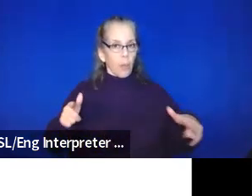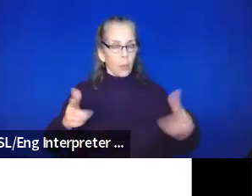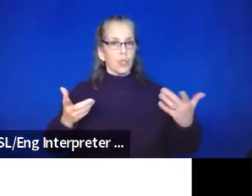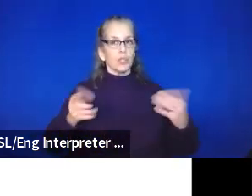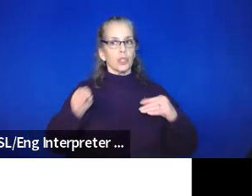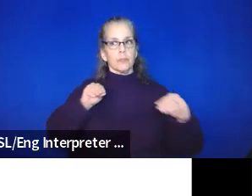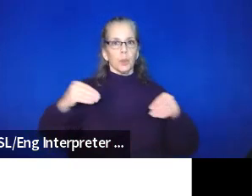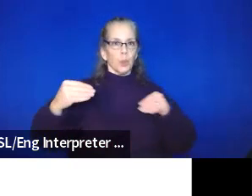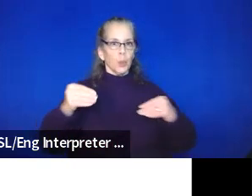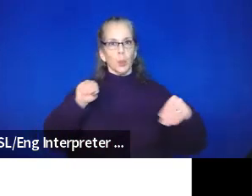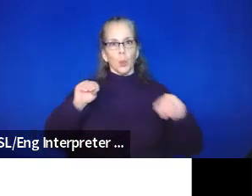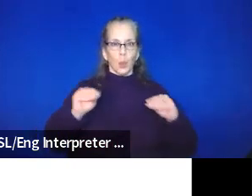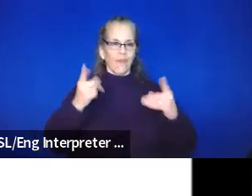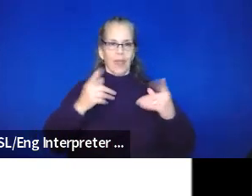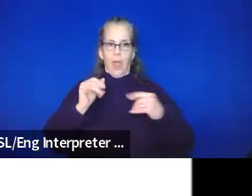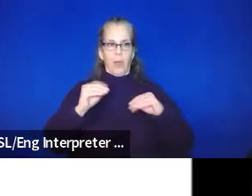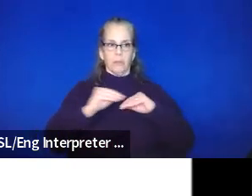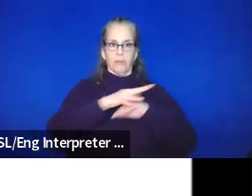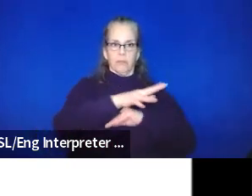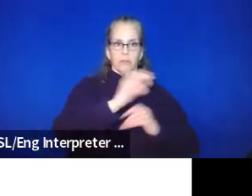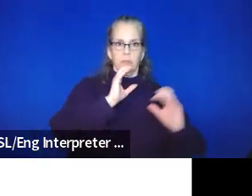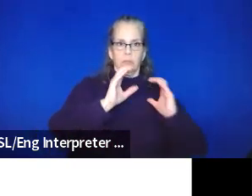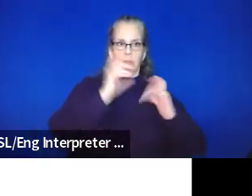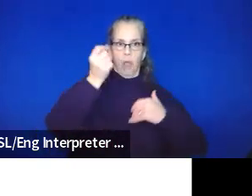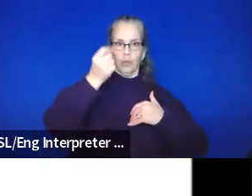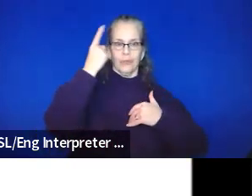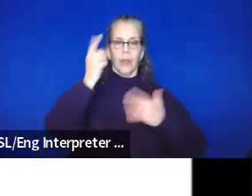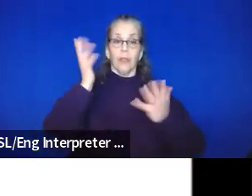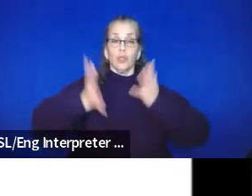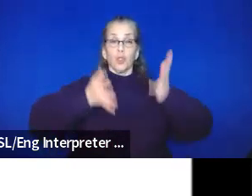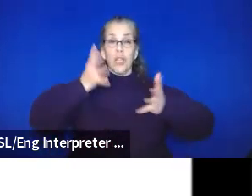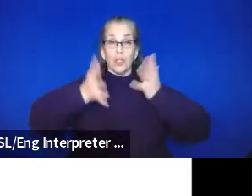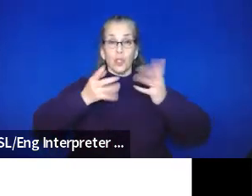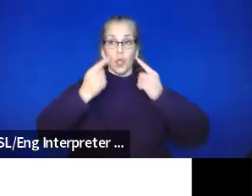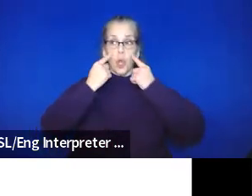moving their bodies, personal space, their gestures, their eye gaze, all of this provides